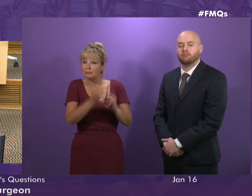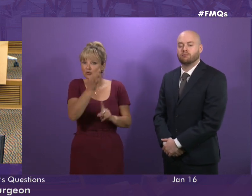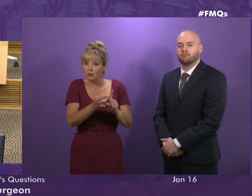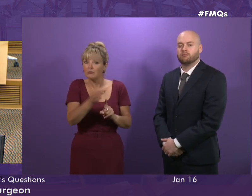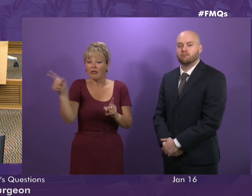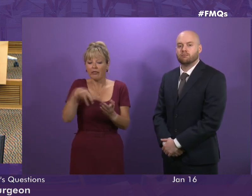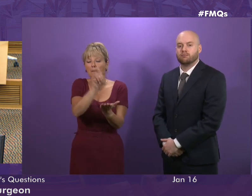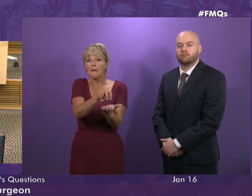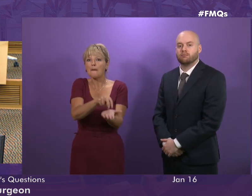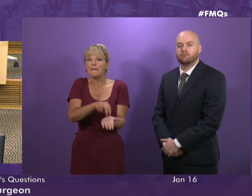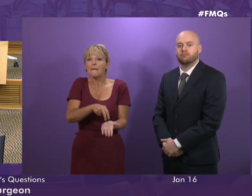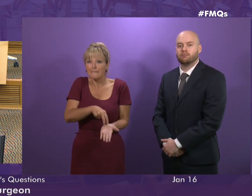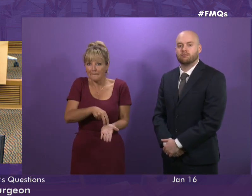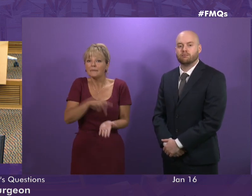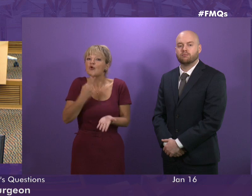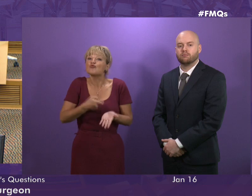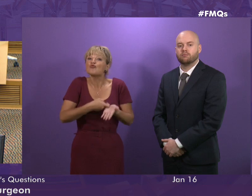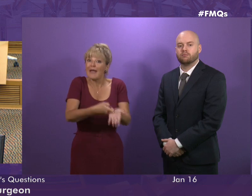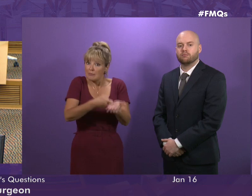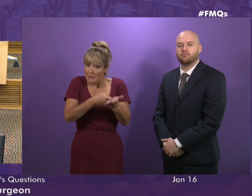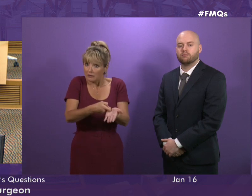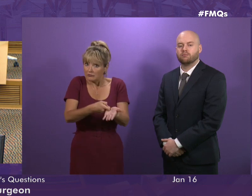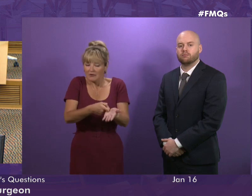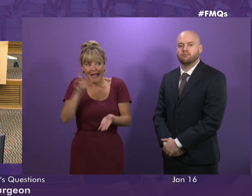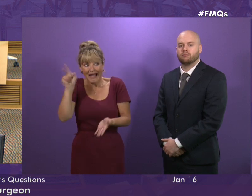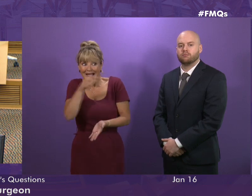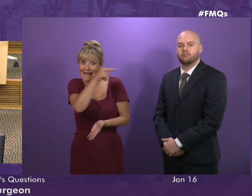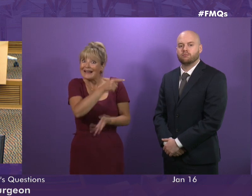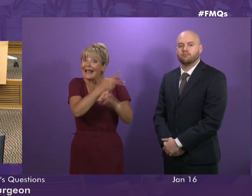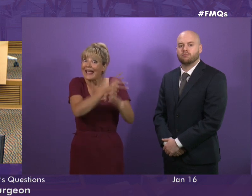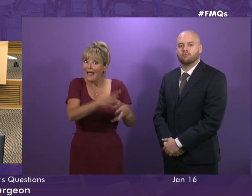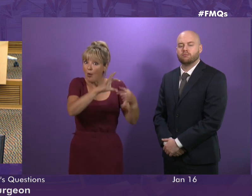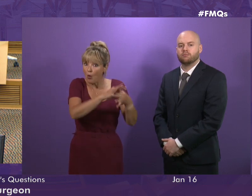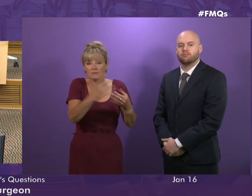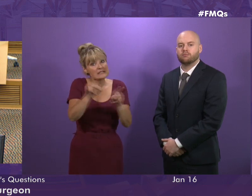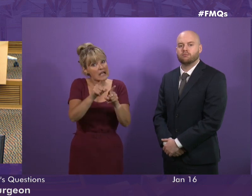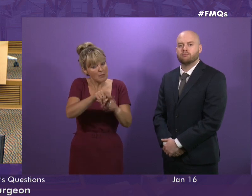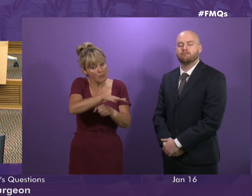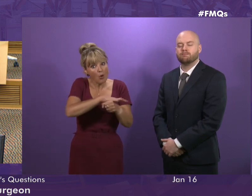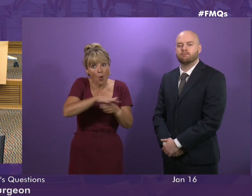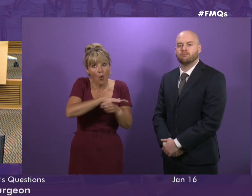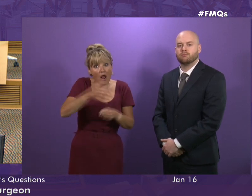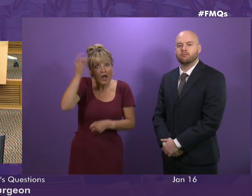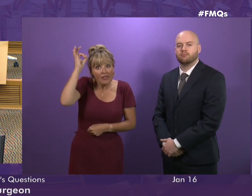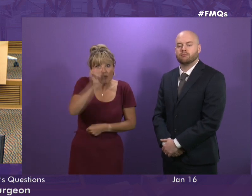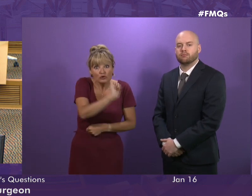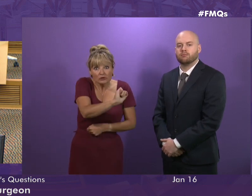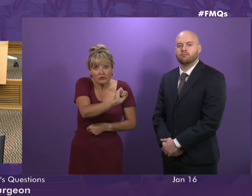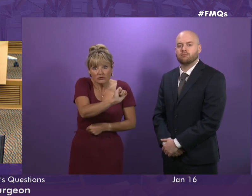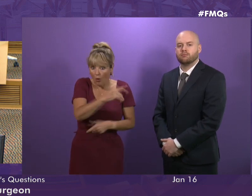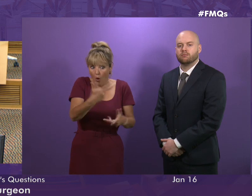makes recommendations. It is incumbent on care homes, local authorities and the Scottish